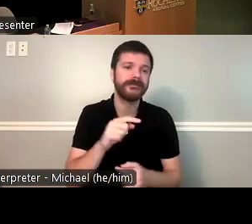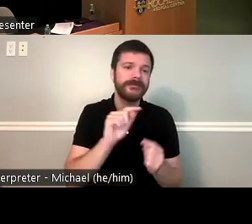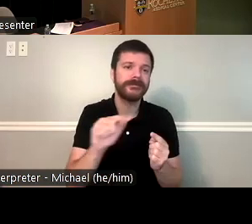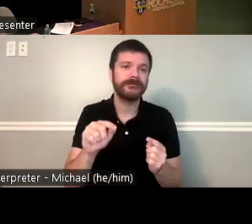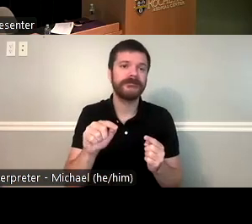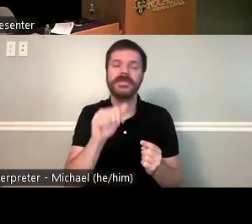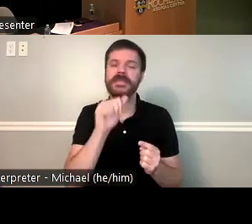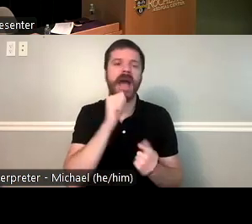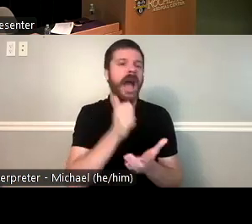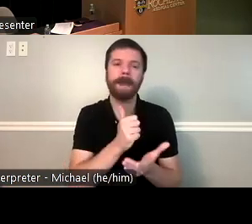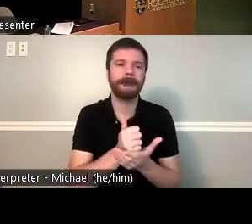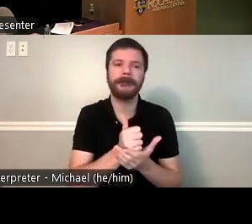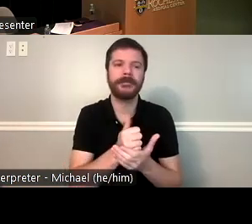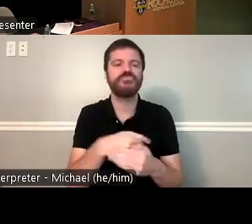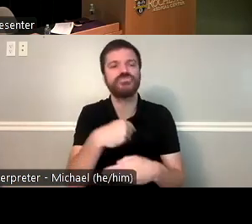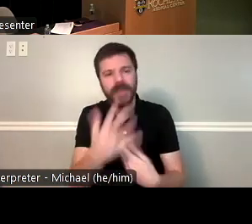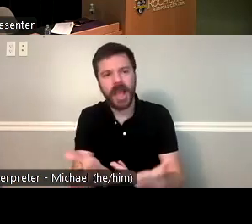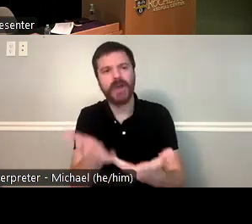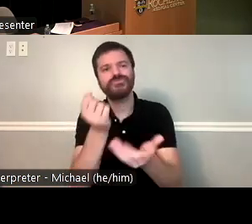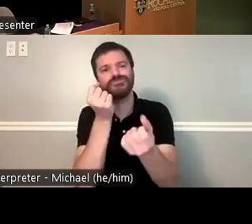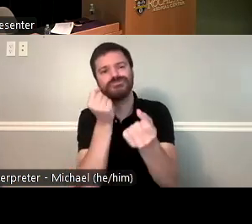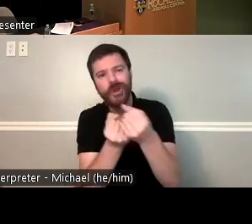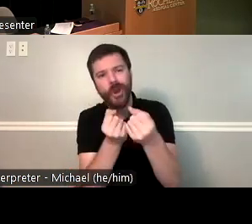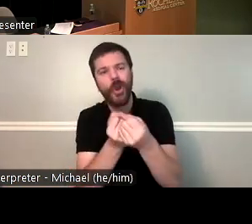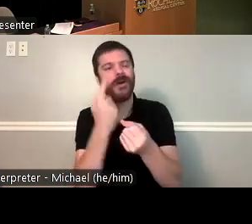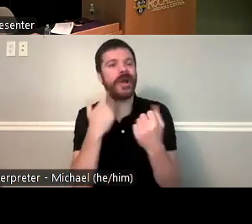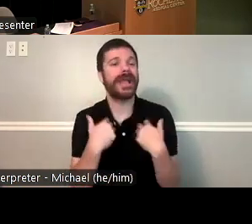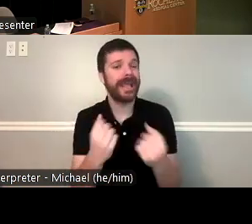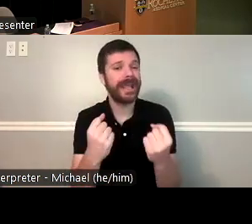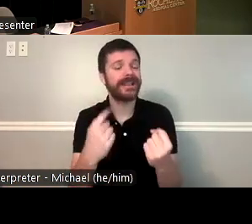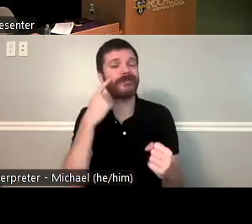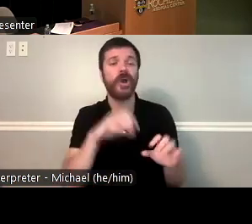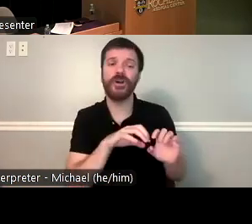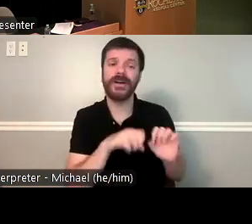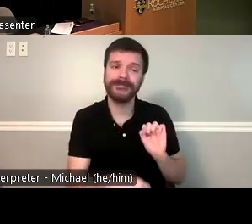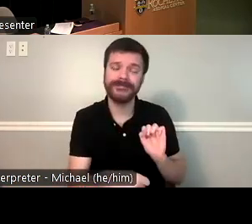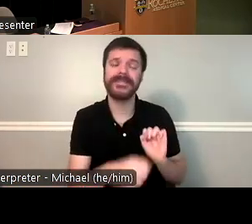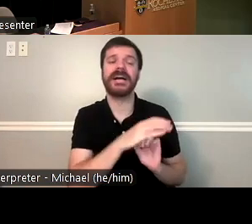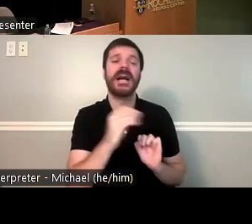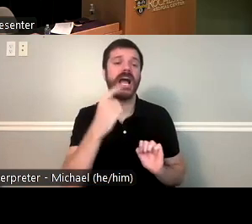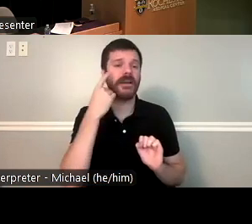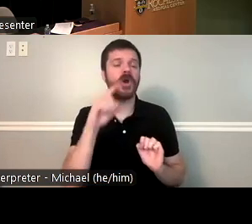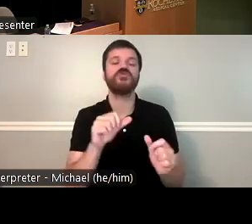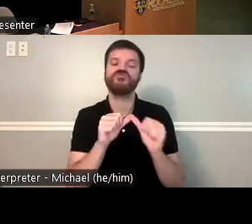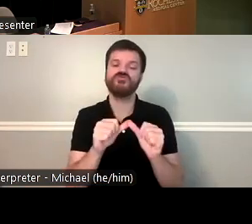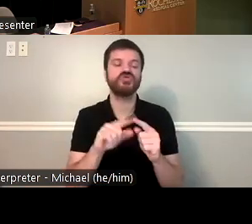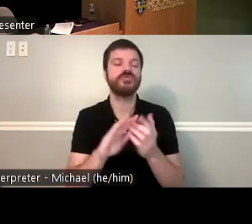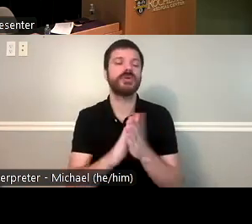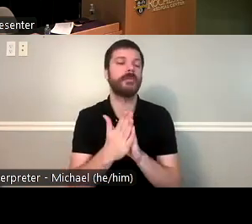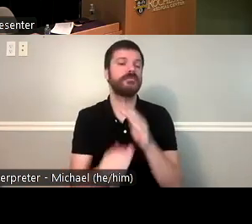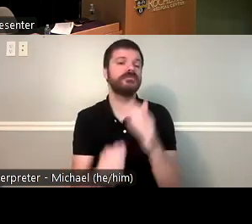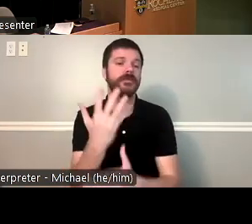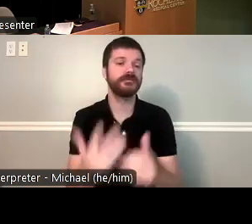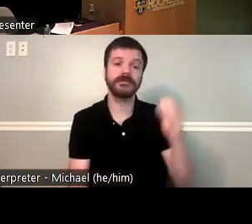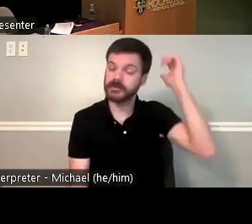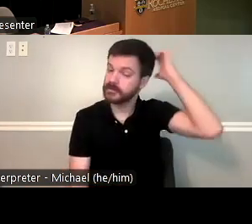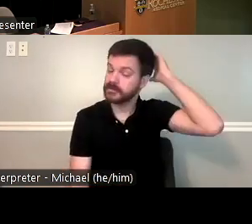providing support for healing for grieving and for going on to thrive so a resilience oriented